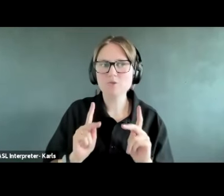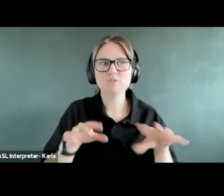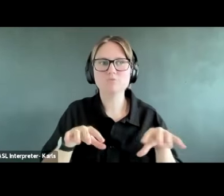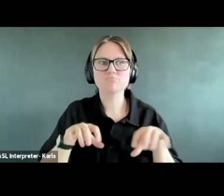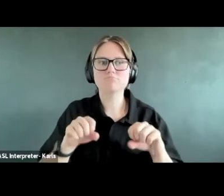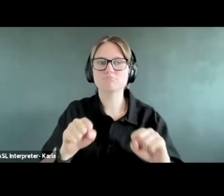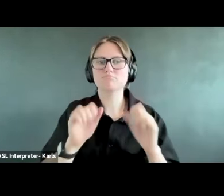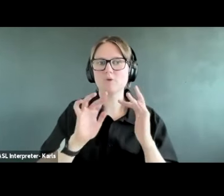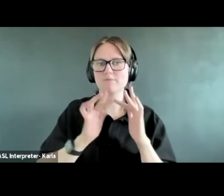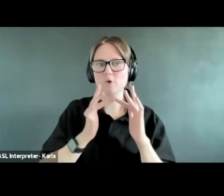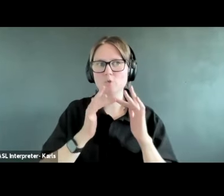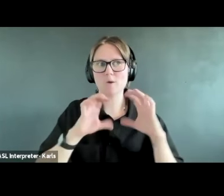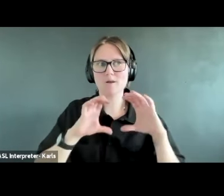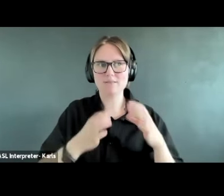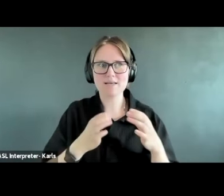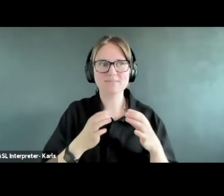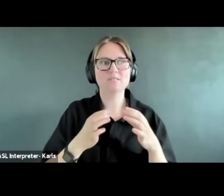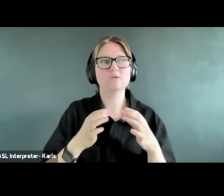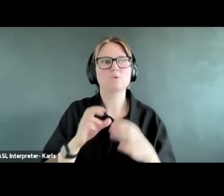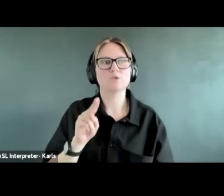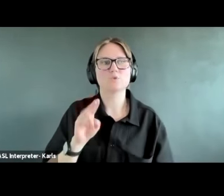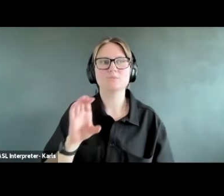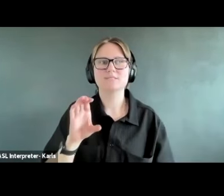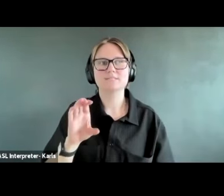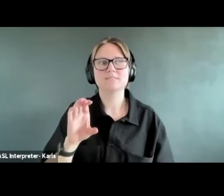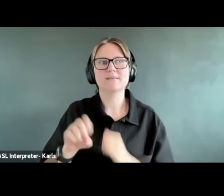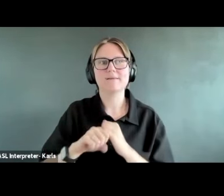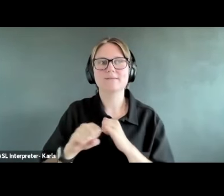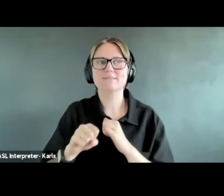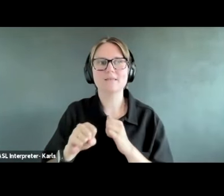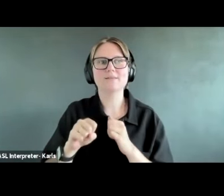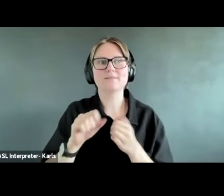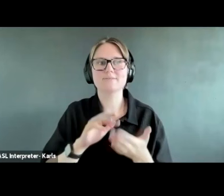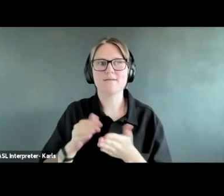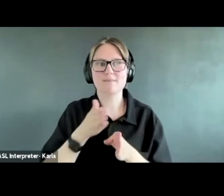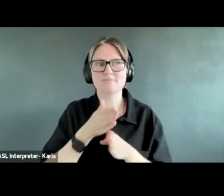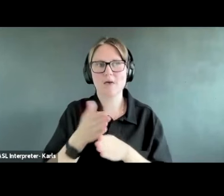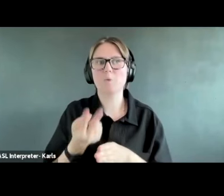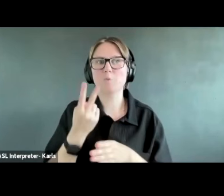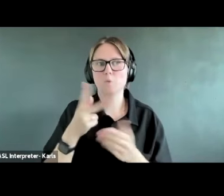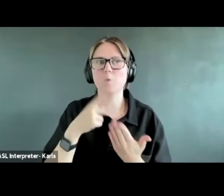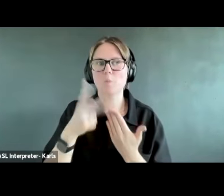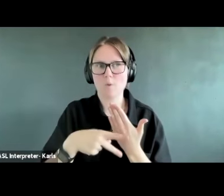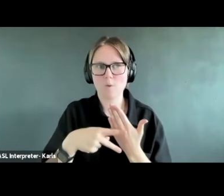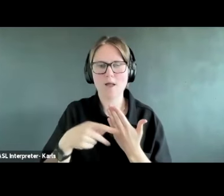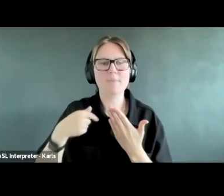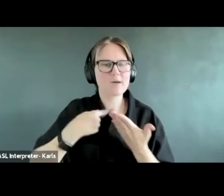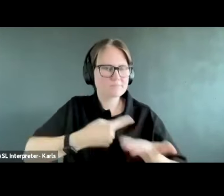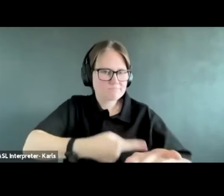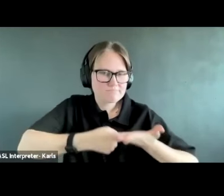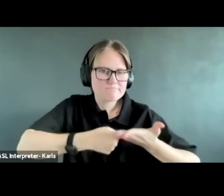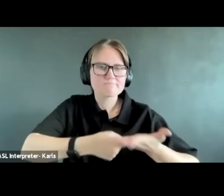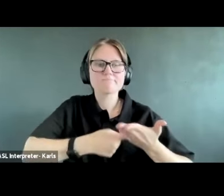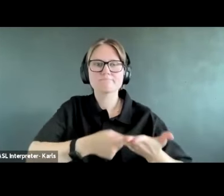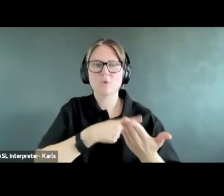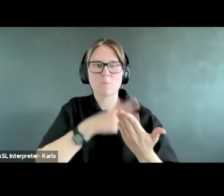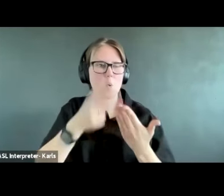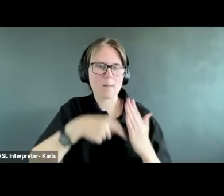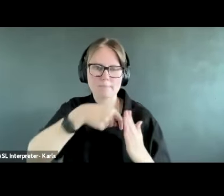Studies Pathway 2 program came about and I talked to the program extensively but because of my background in